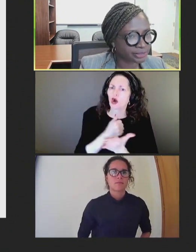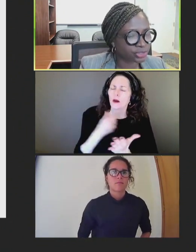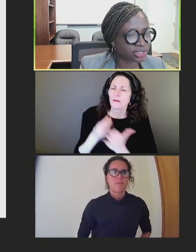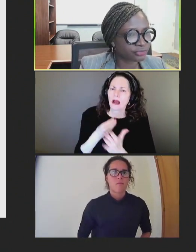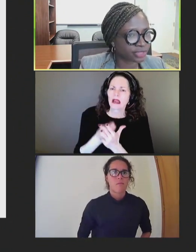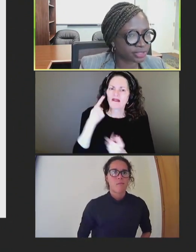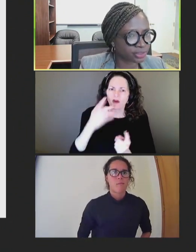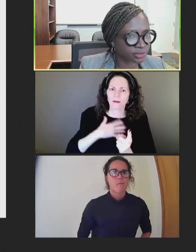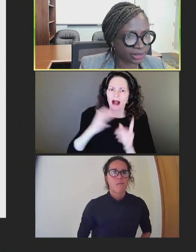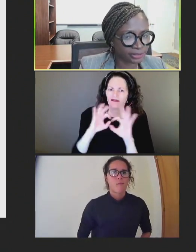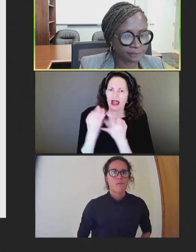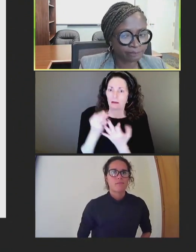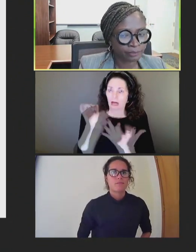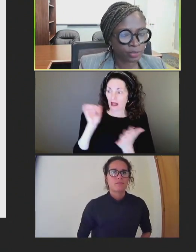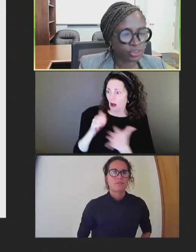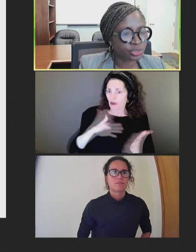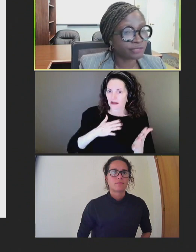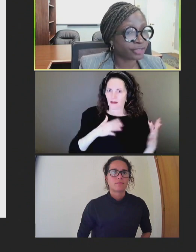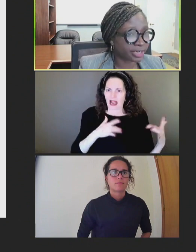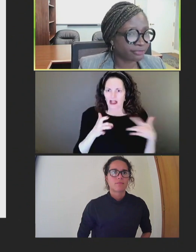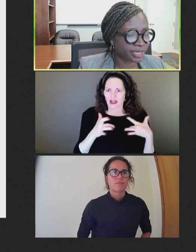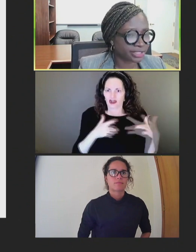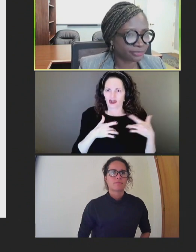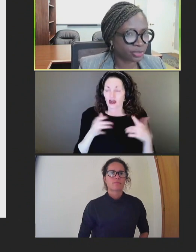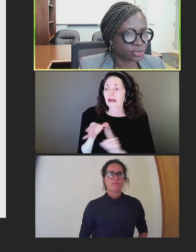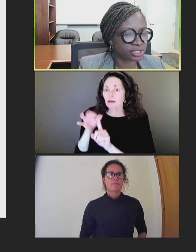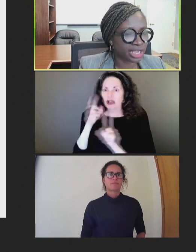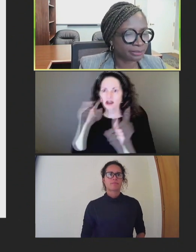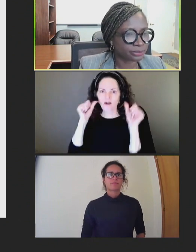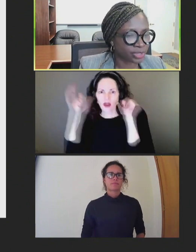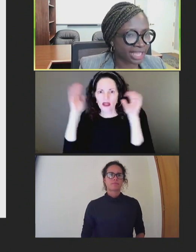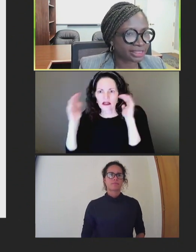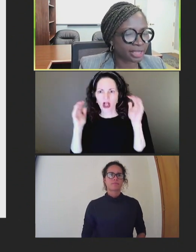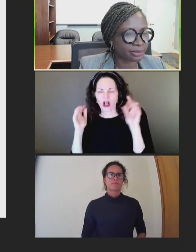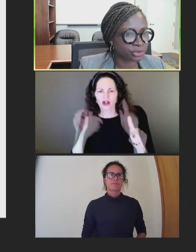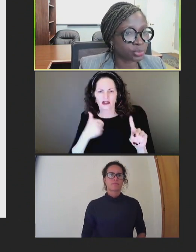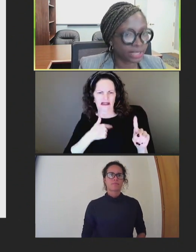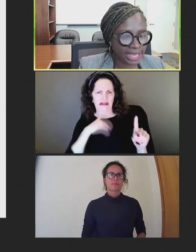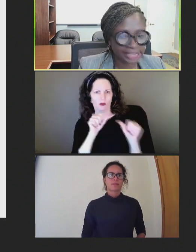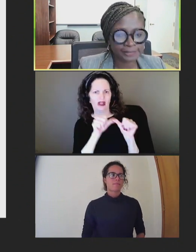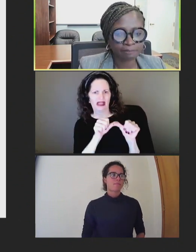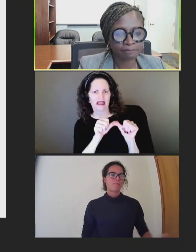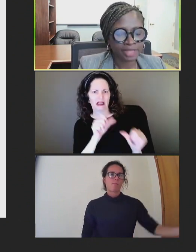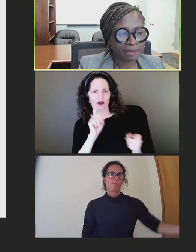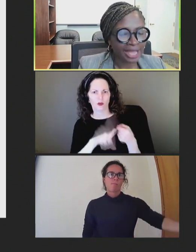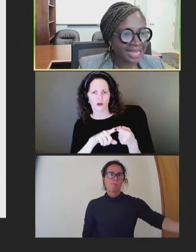especially for the adult males, which was very, very difficult to get them to a yes.